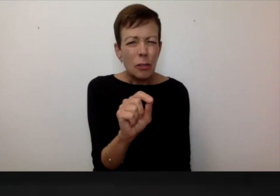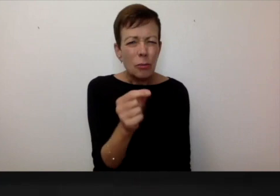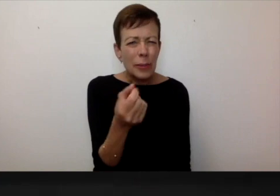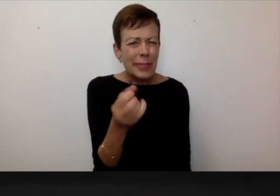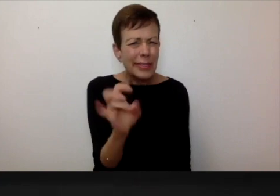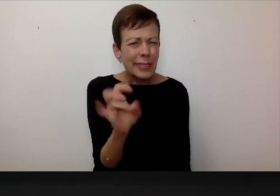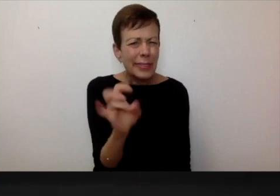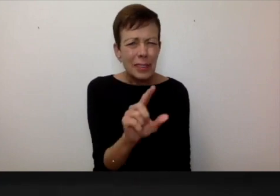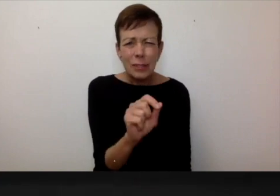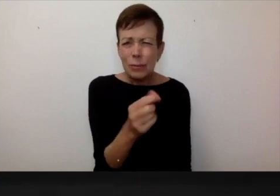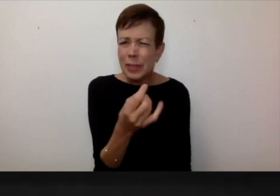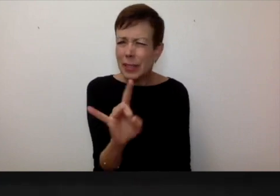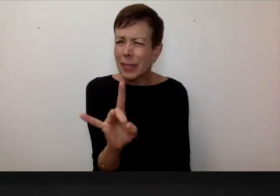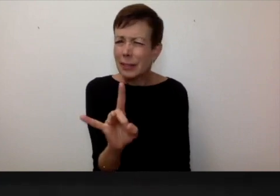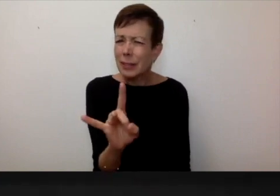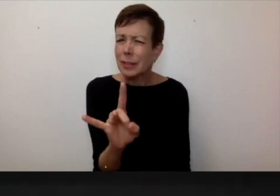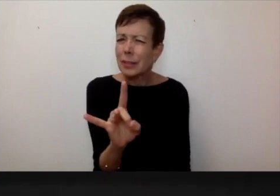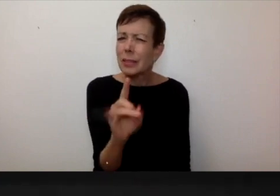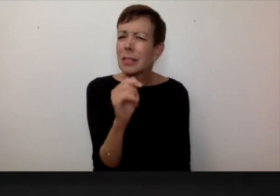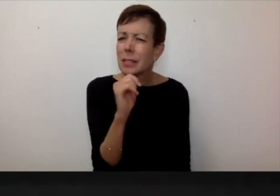we came pretty late to the game around individual artist